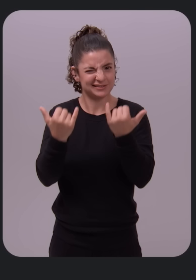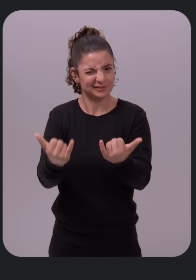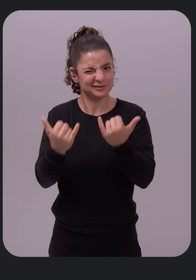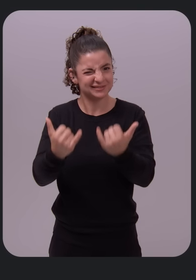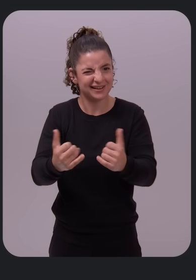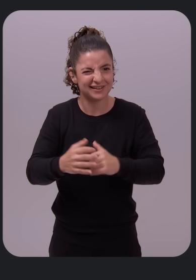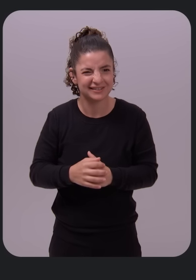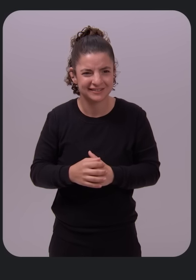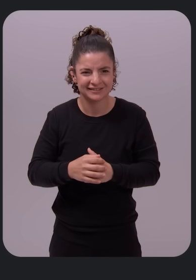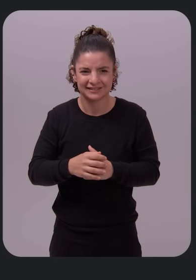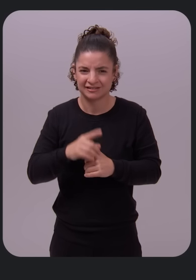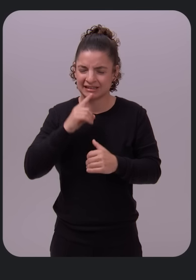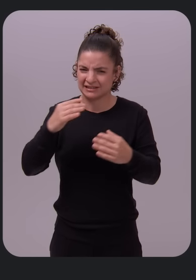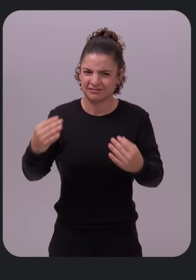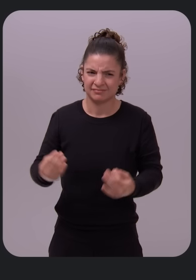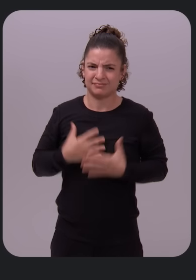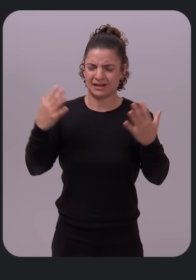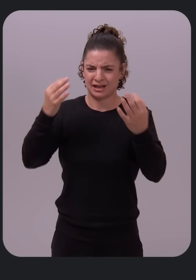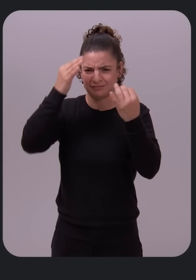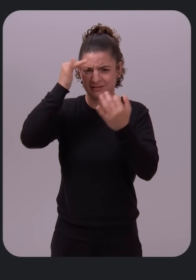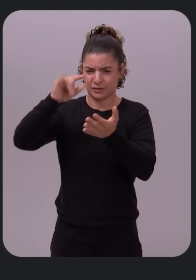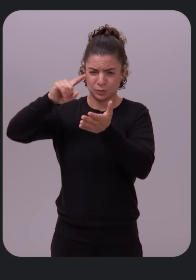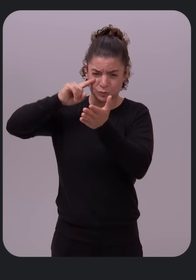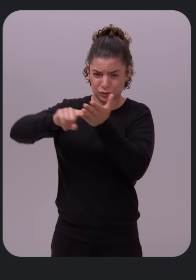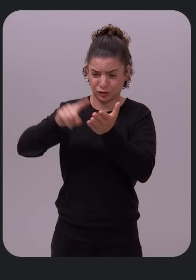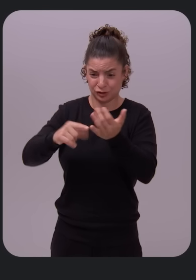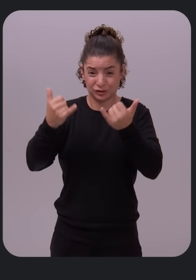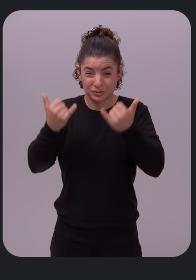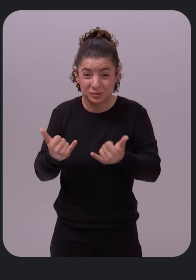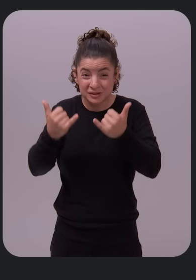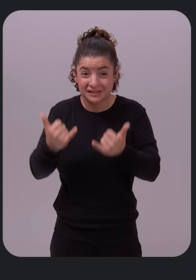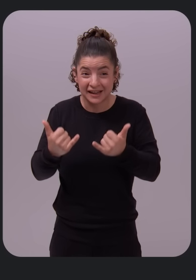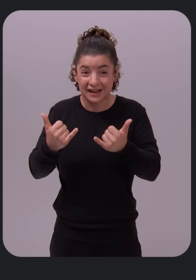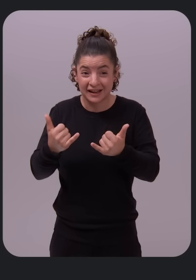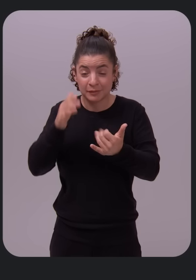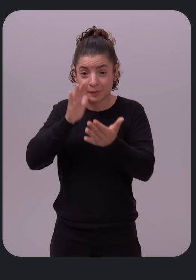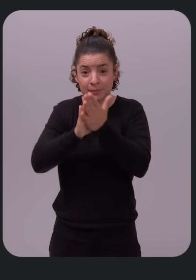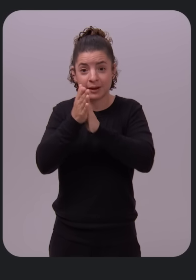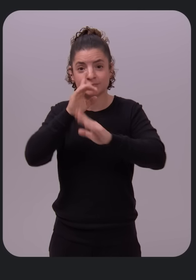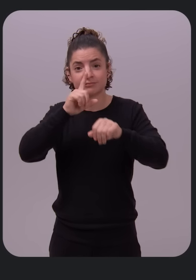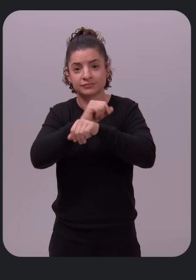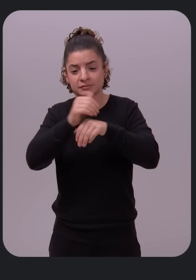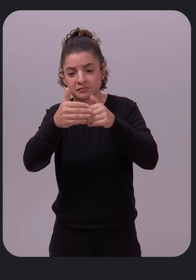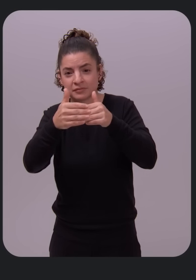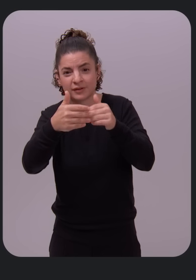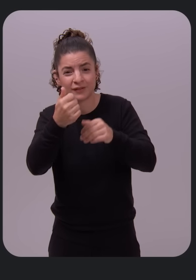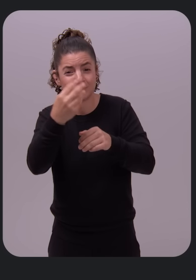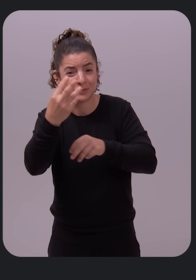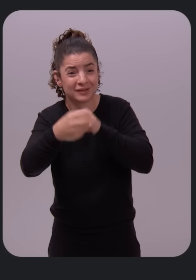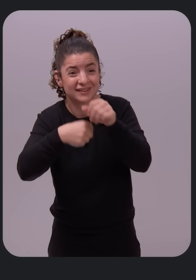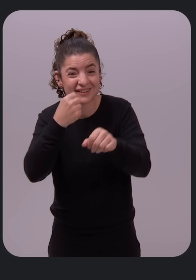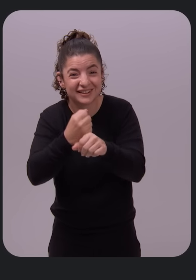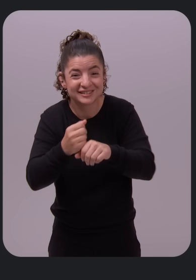It's especially inspiring to think about the research of today that will become reality in a few short years.